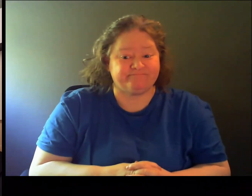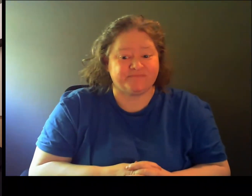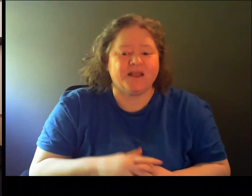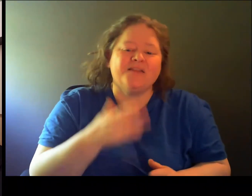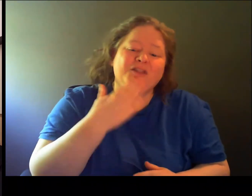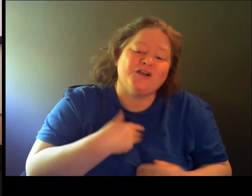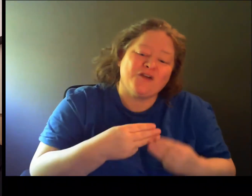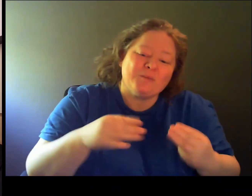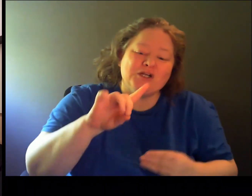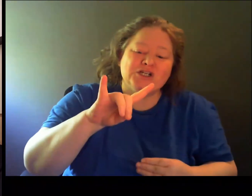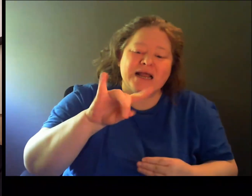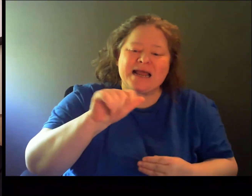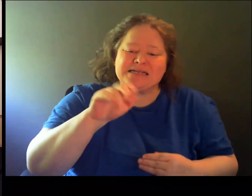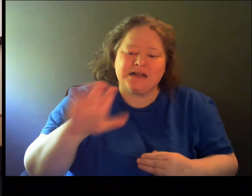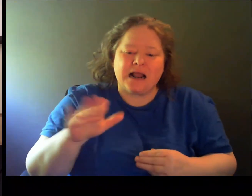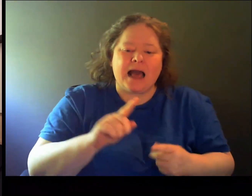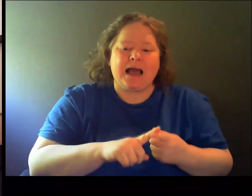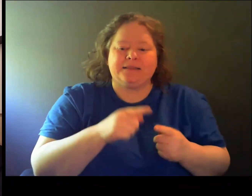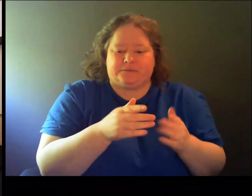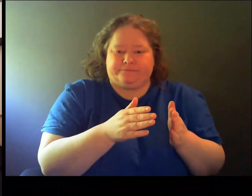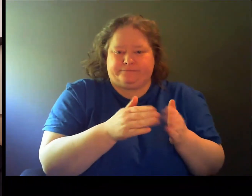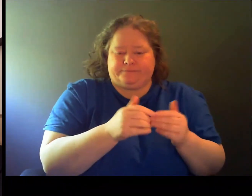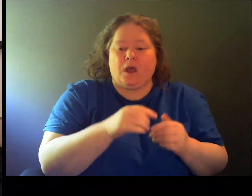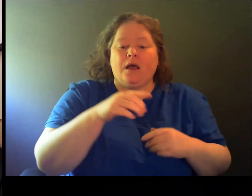Thank you very much Hazel, and the Dressing Room in Gorey.